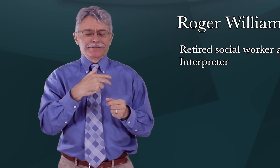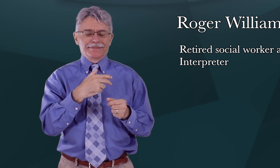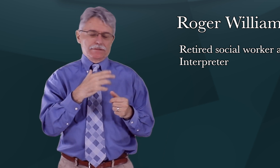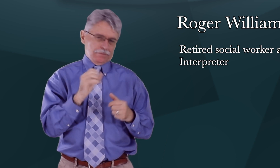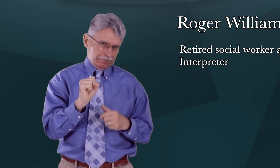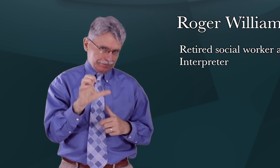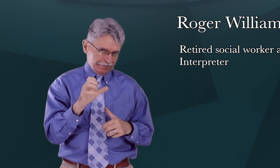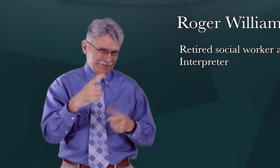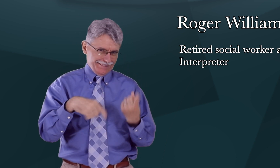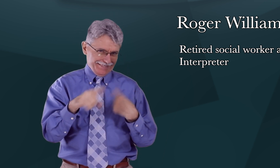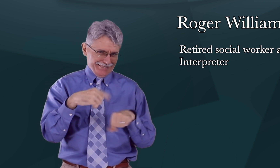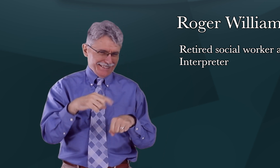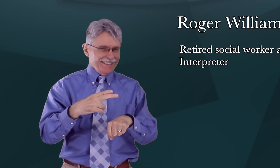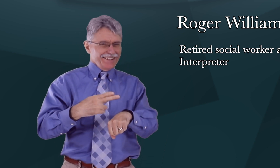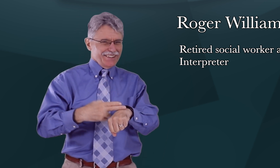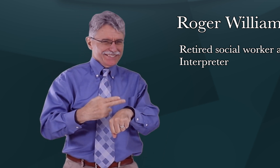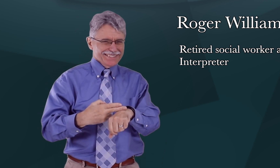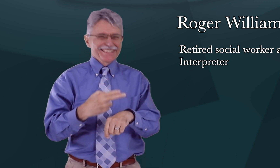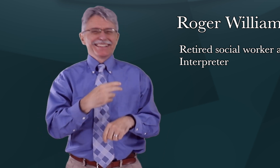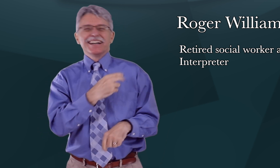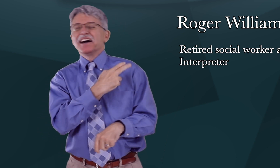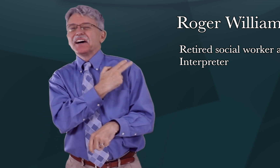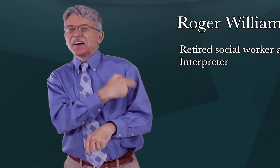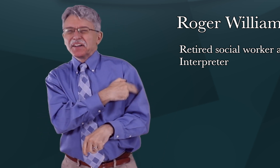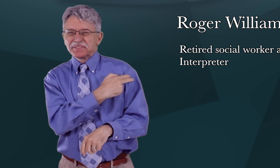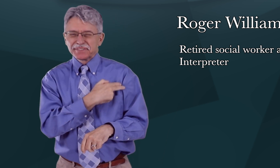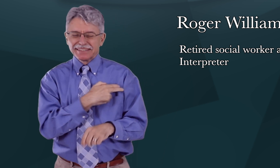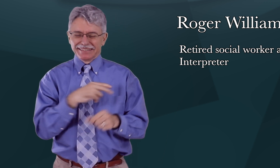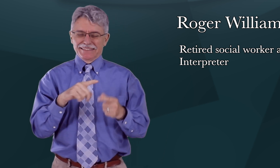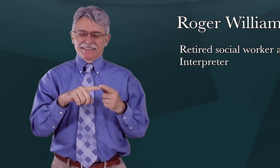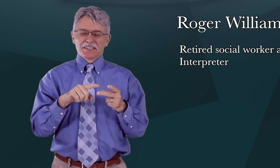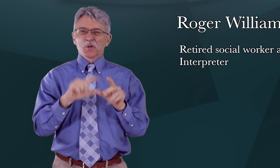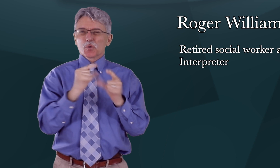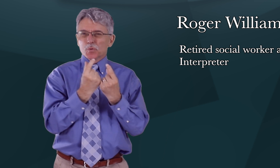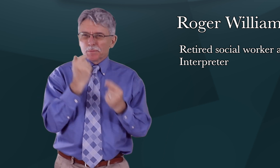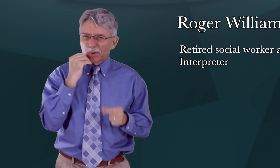I worked in hospitals, South Carolina Science Hospital -- a bit different --